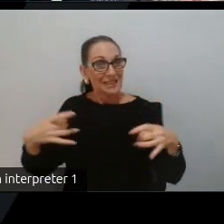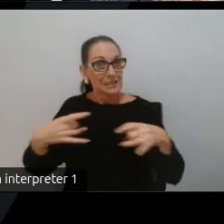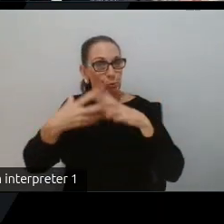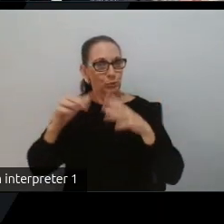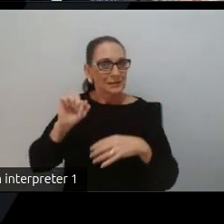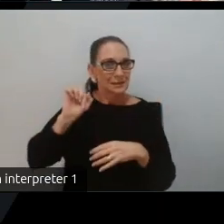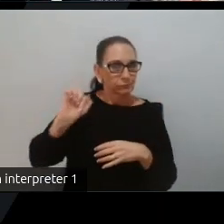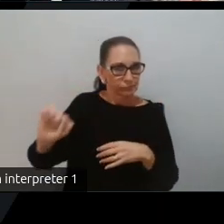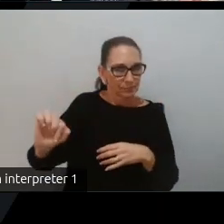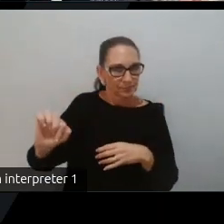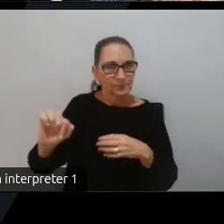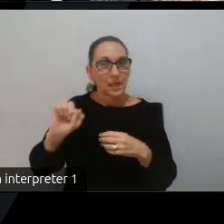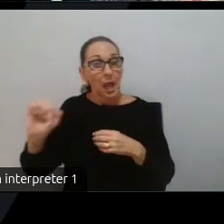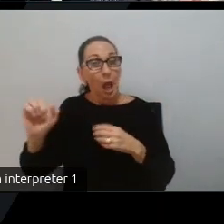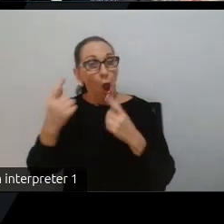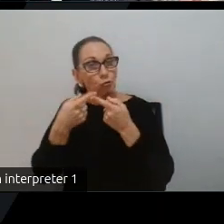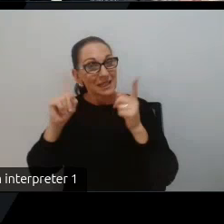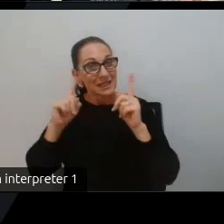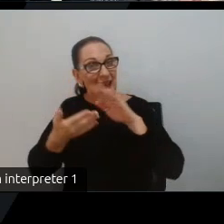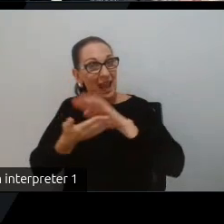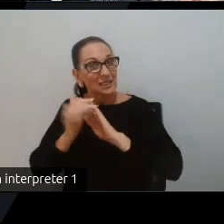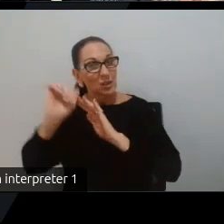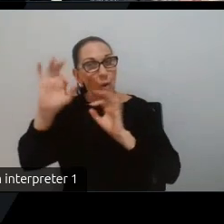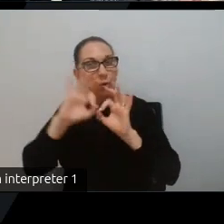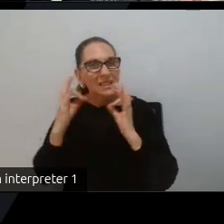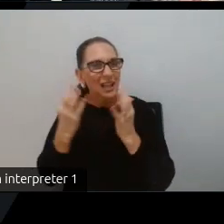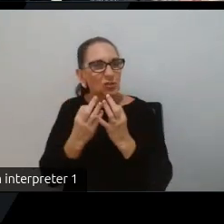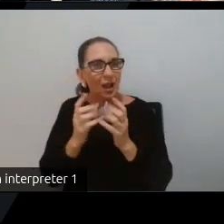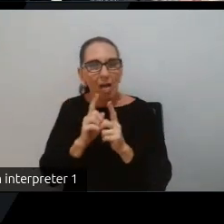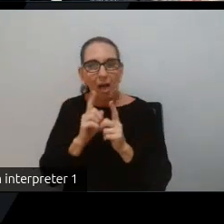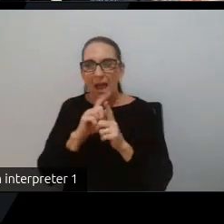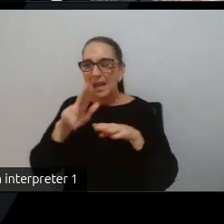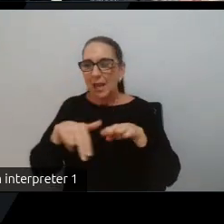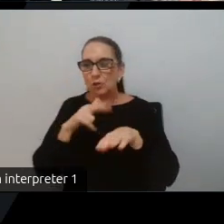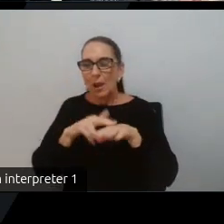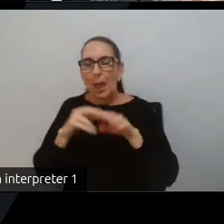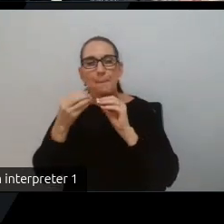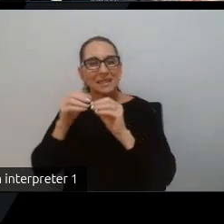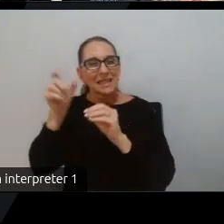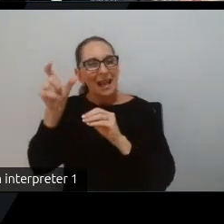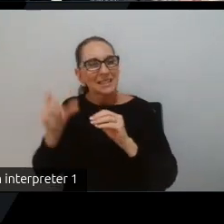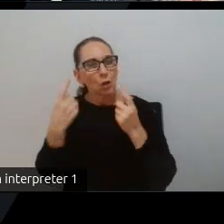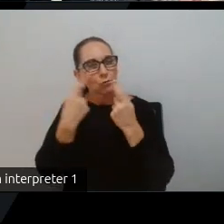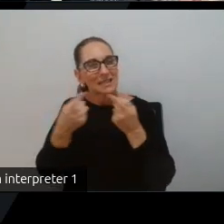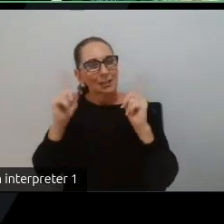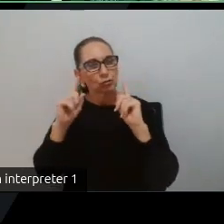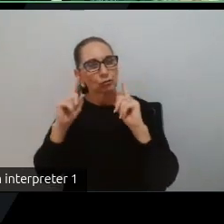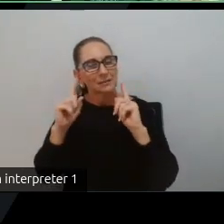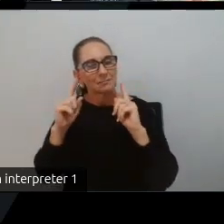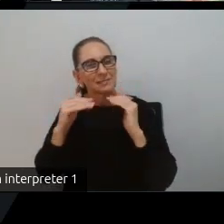They might be accredited by organizations like the National Mediator Accreditation Standards,